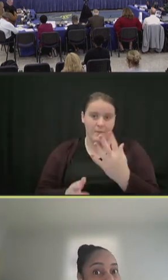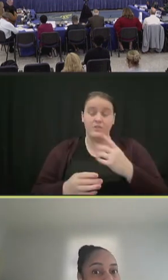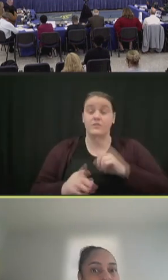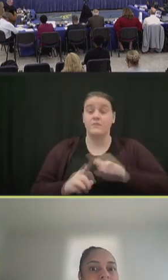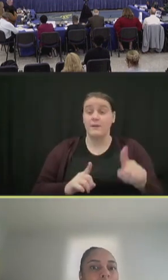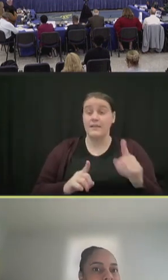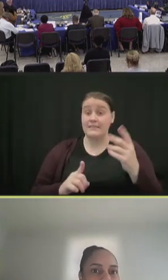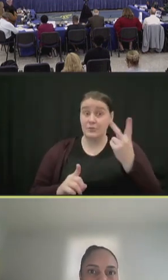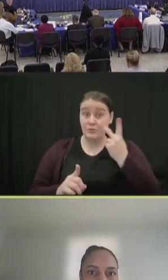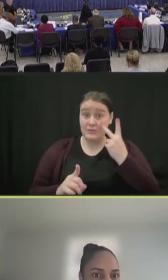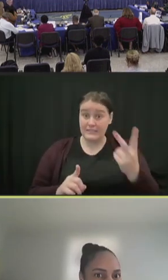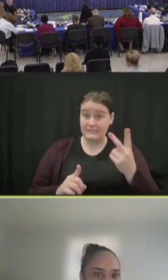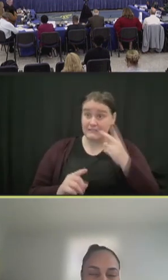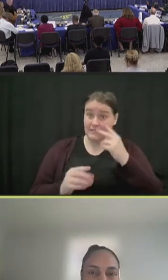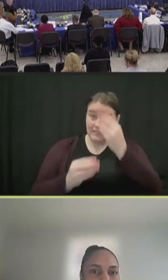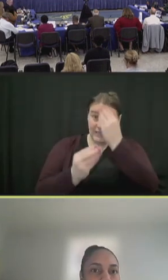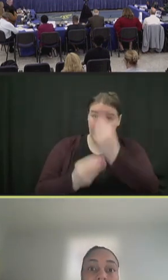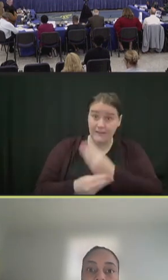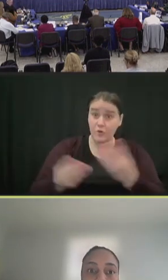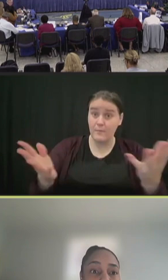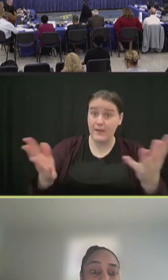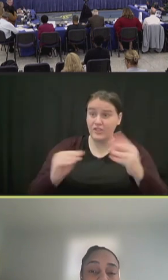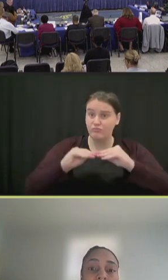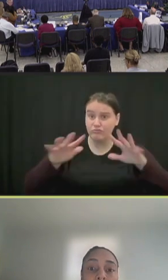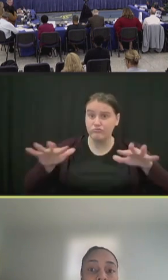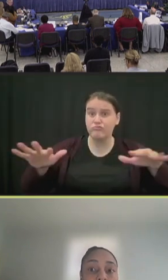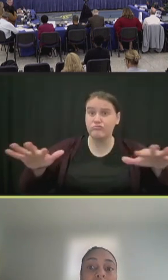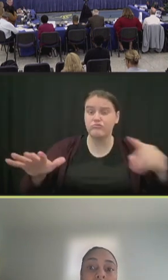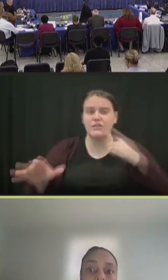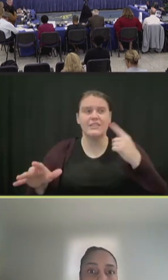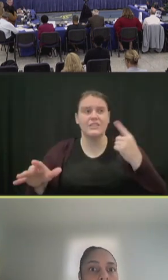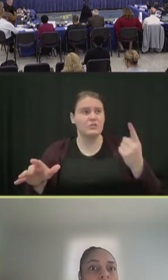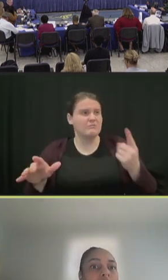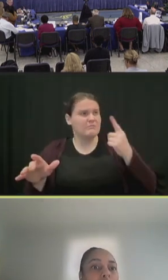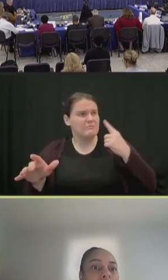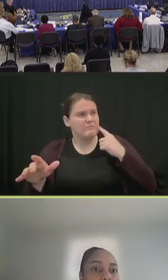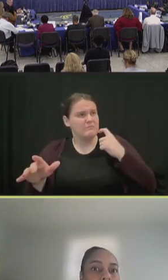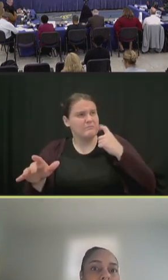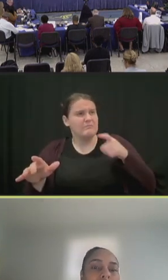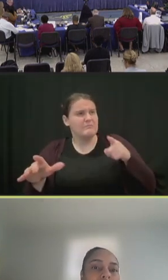missing, please let us know. We want to hear about it. Because we have an ongoing monitoring